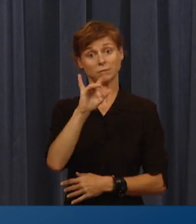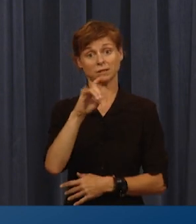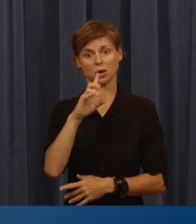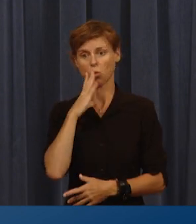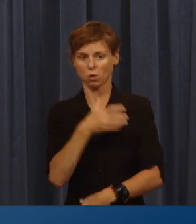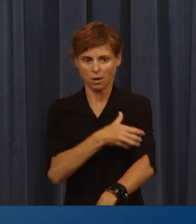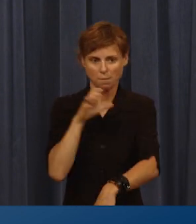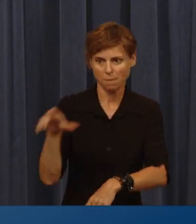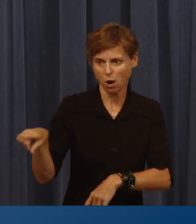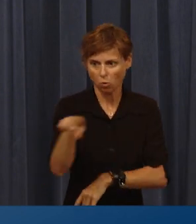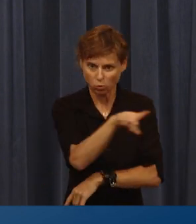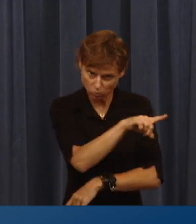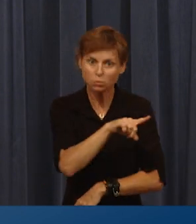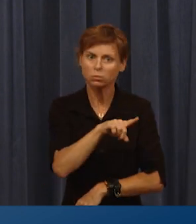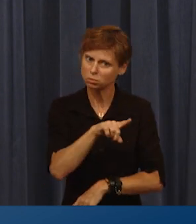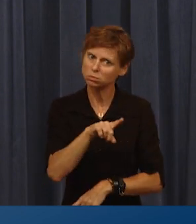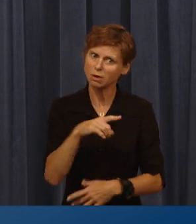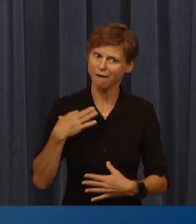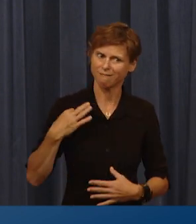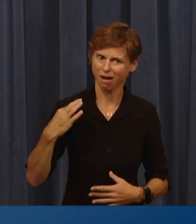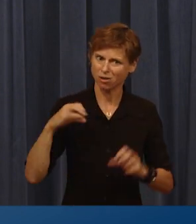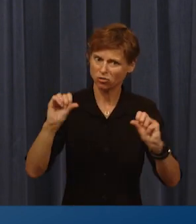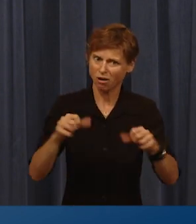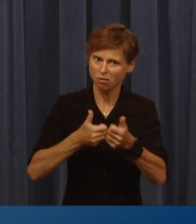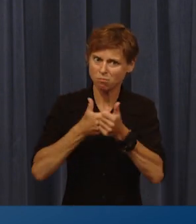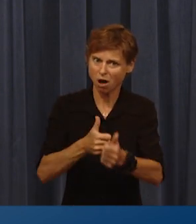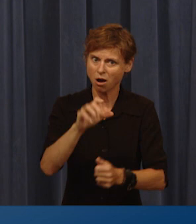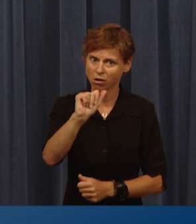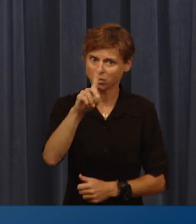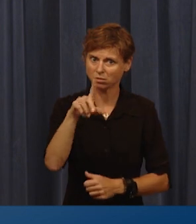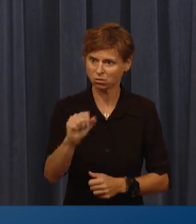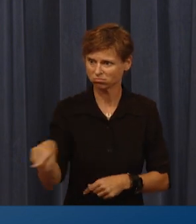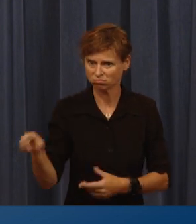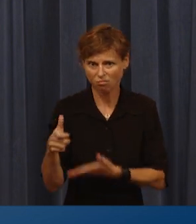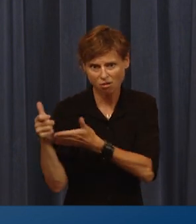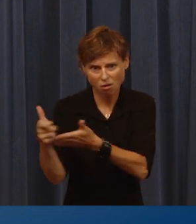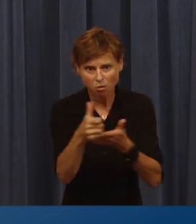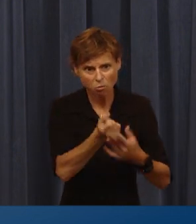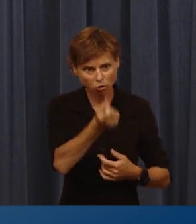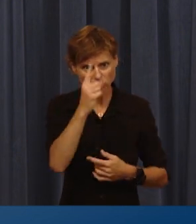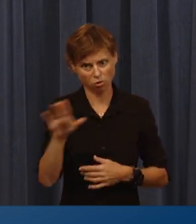with the ADA by helping them understand their rights and responsibilities.